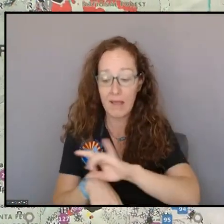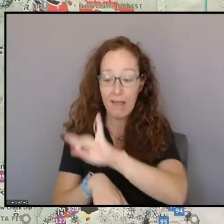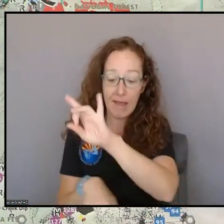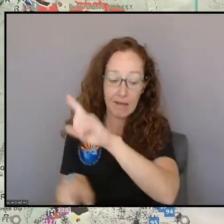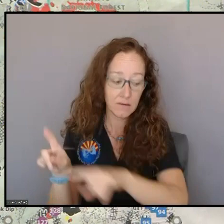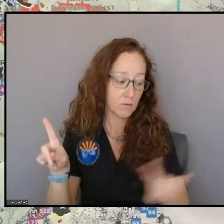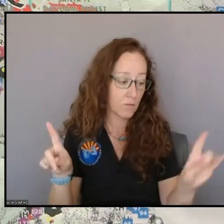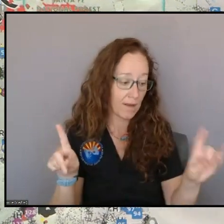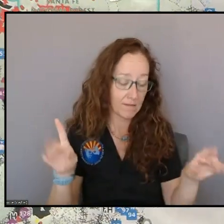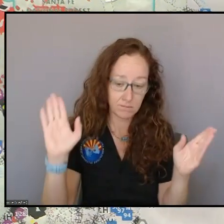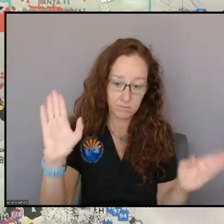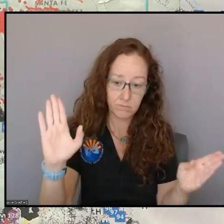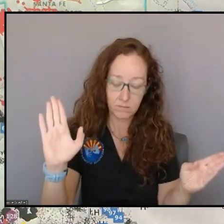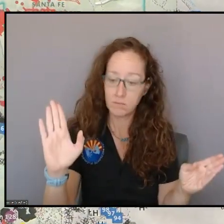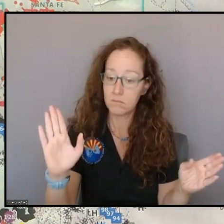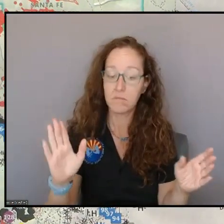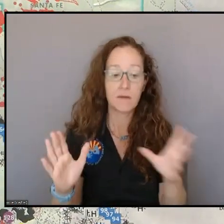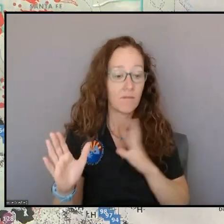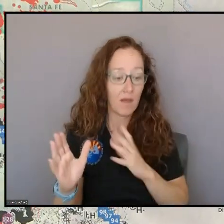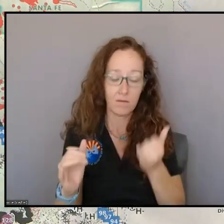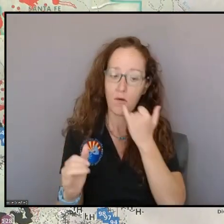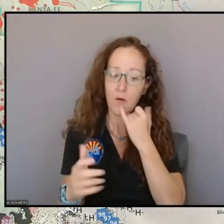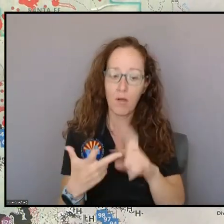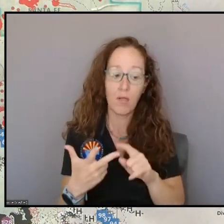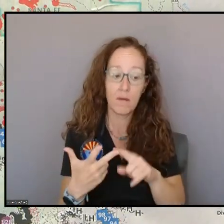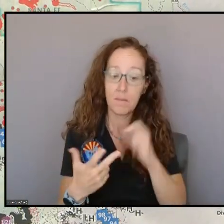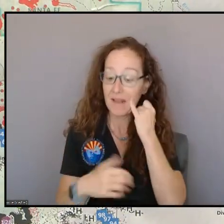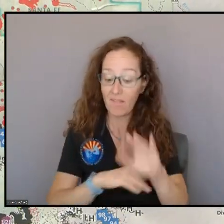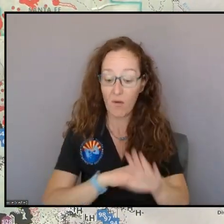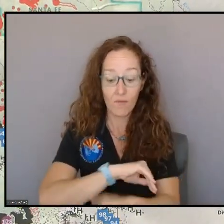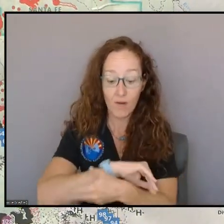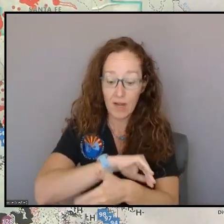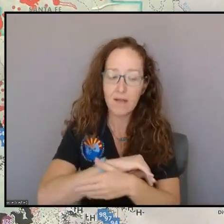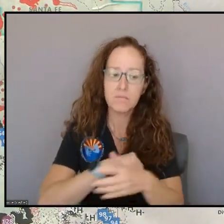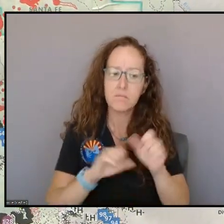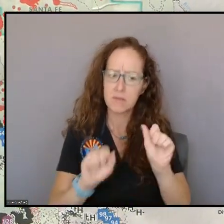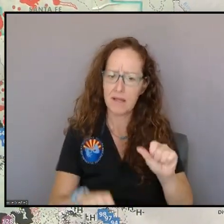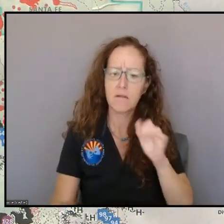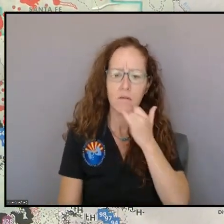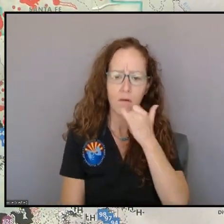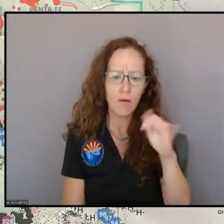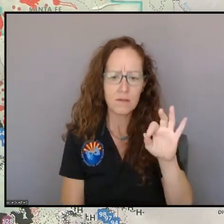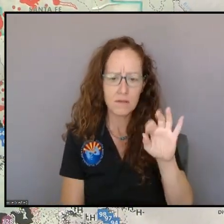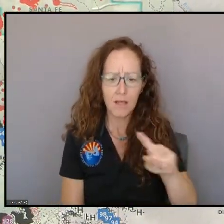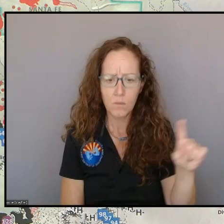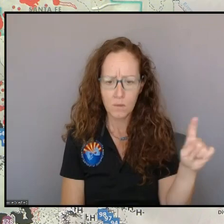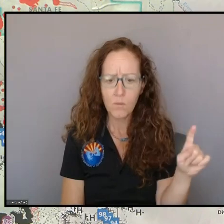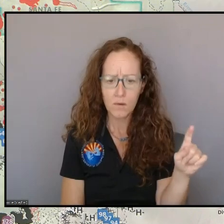than welcome to call that 9-1-1 number. The local sheriff or how that goes to dispatch centers, will get in contact